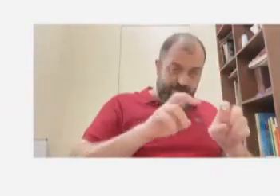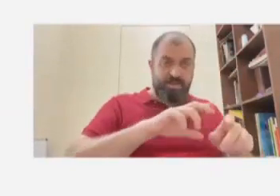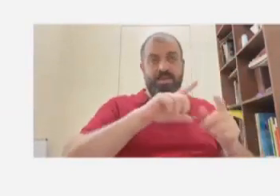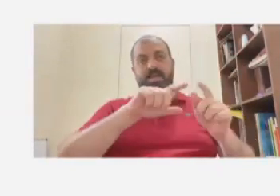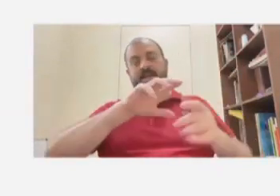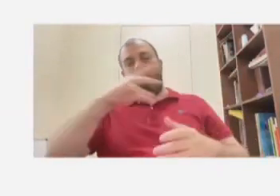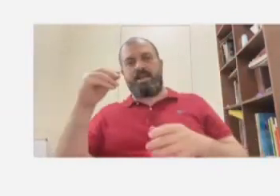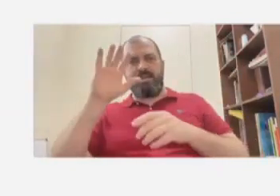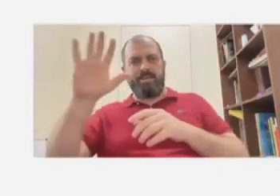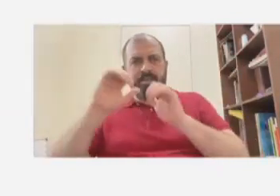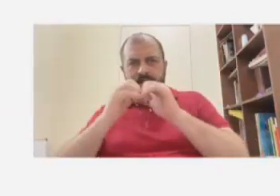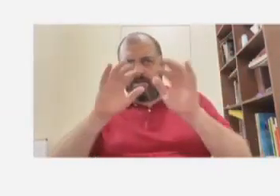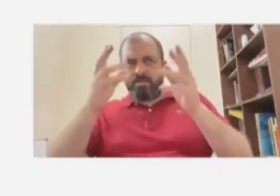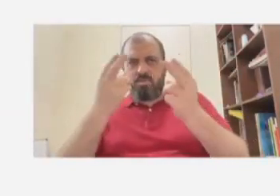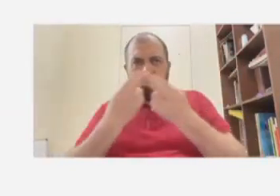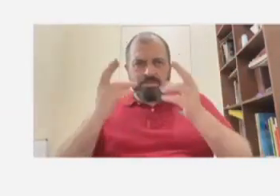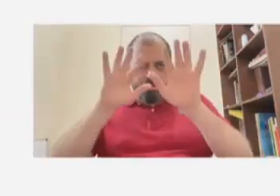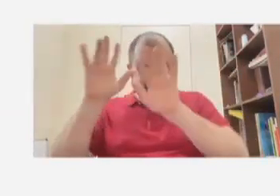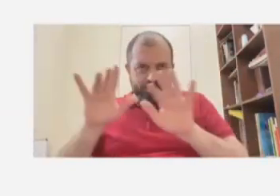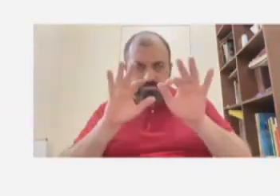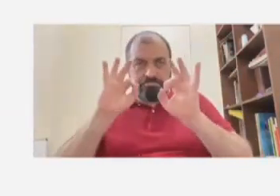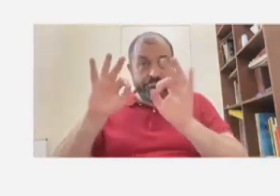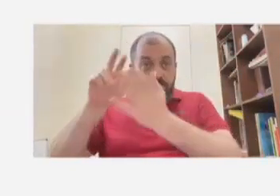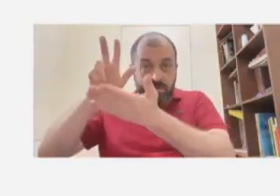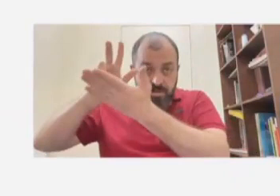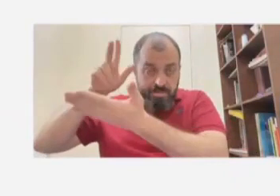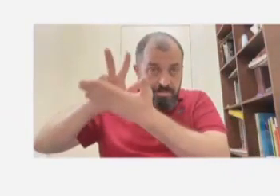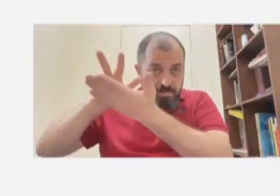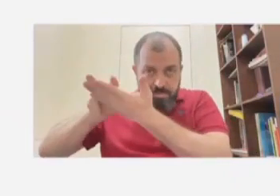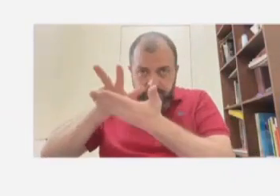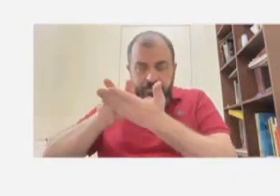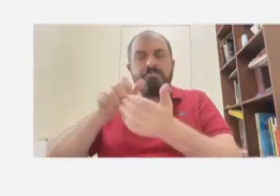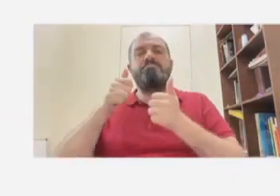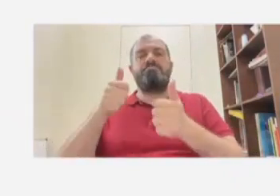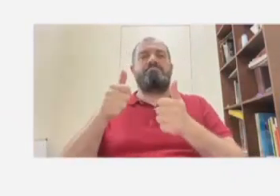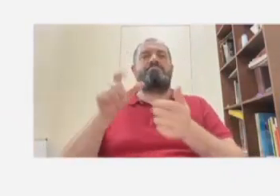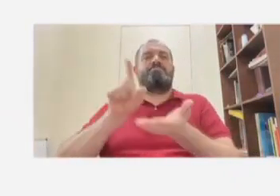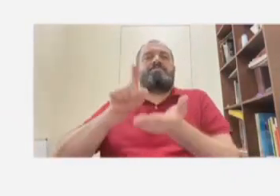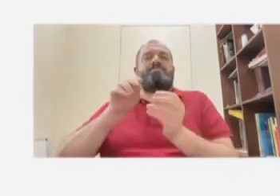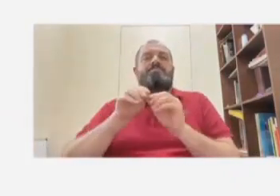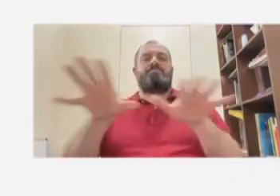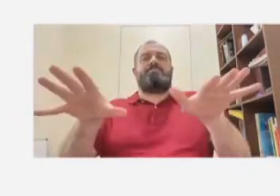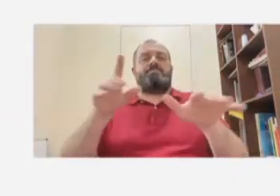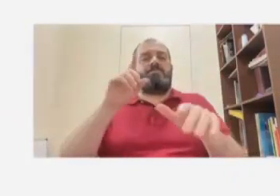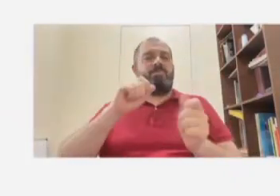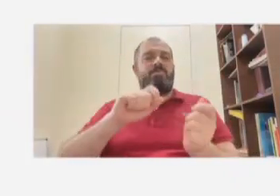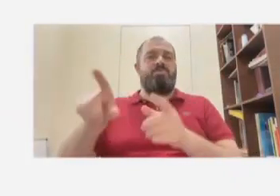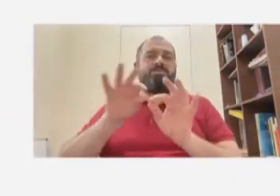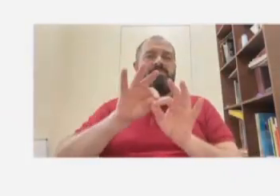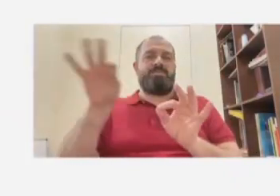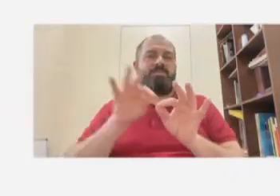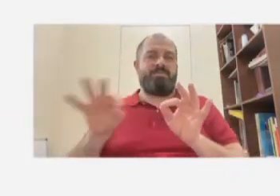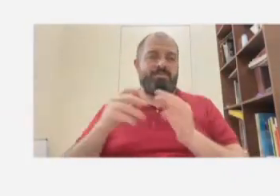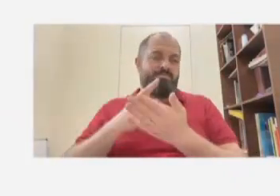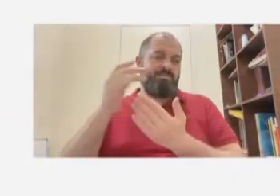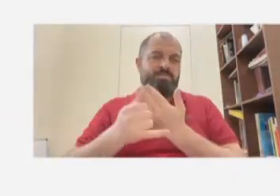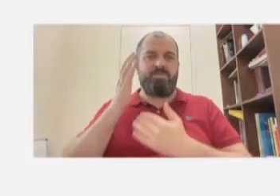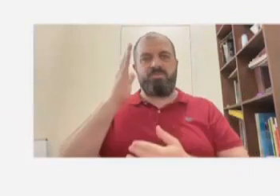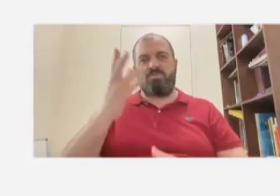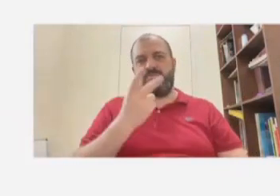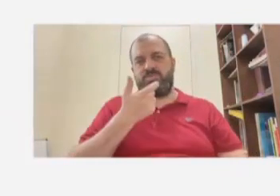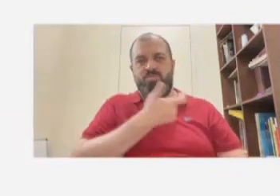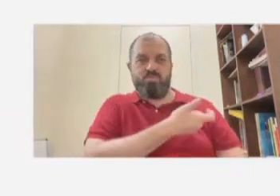It also has a way to record who is doing the approval. So after all of those portions have gone through and been approved, then they are able to.